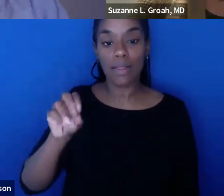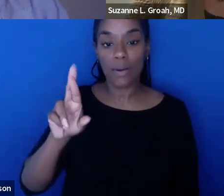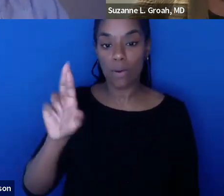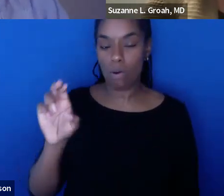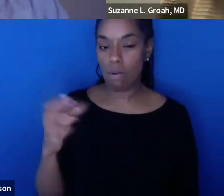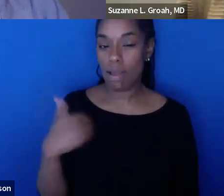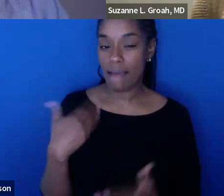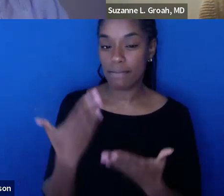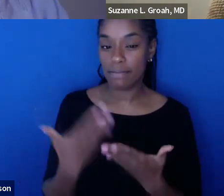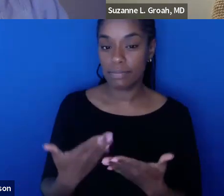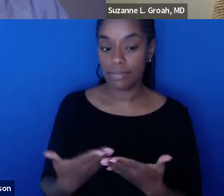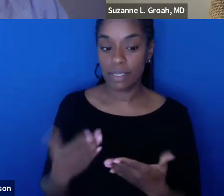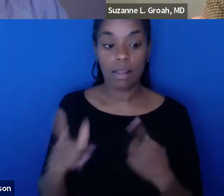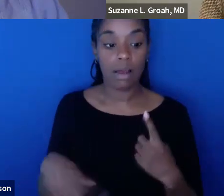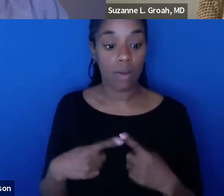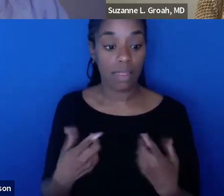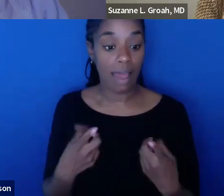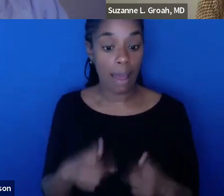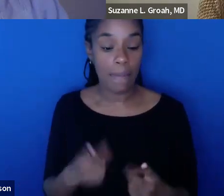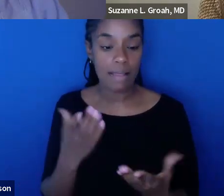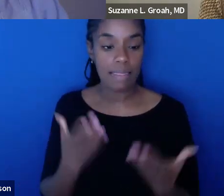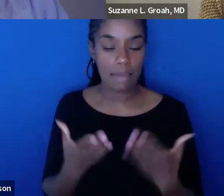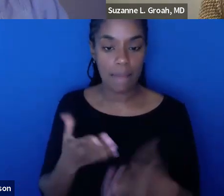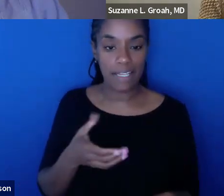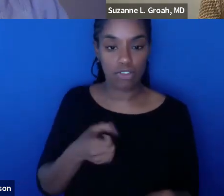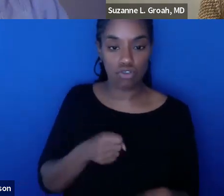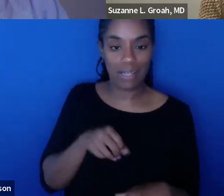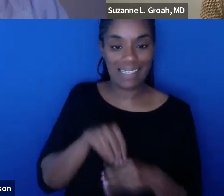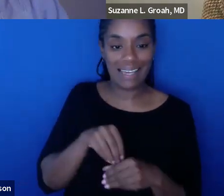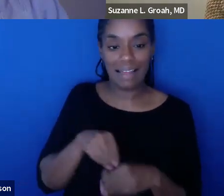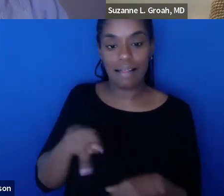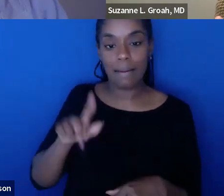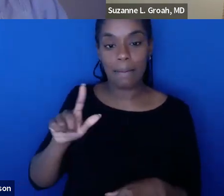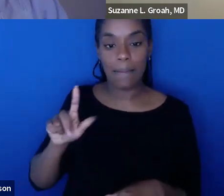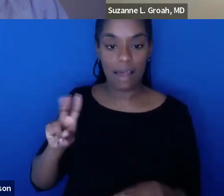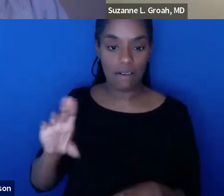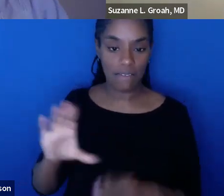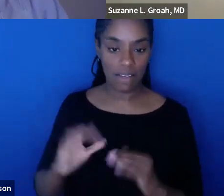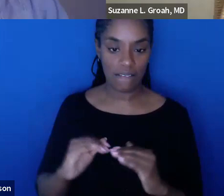contracting their core, it might be contracting that pelvic floor as well. So that might help. That's new.